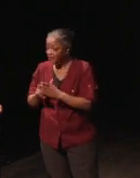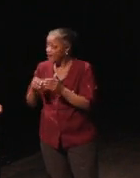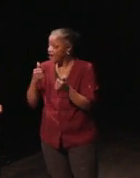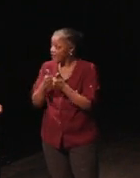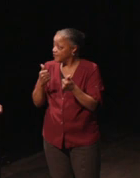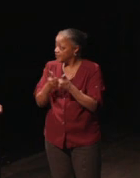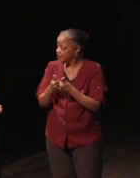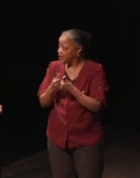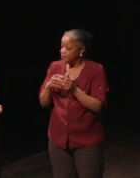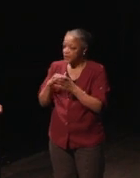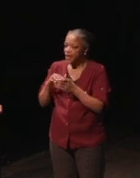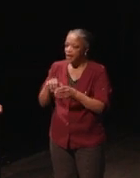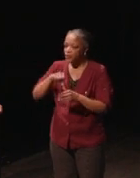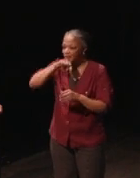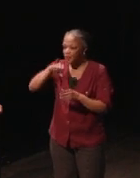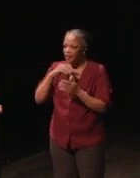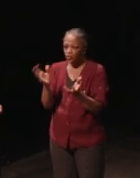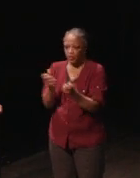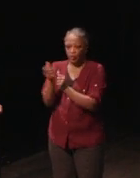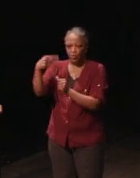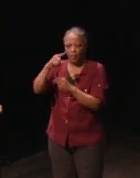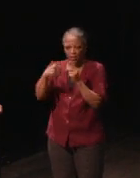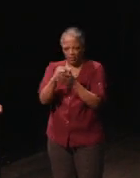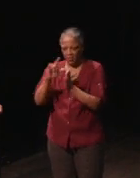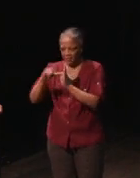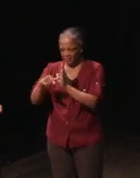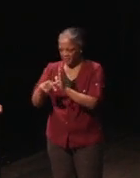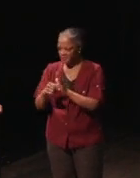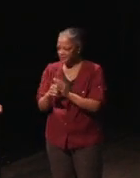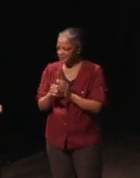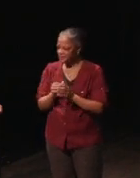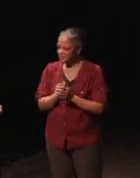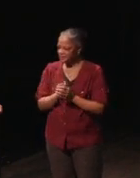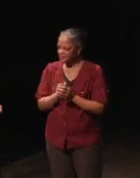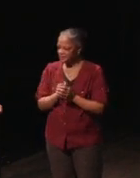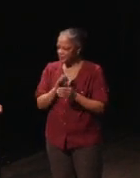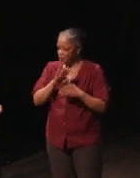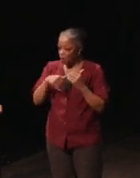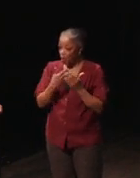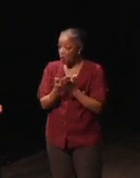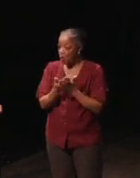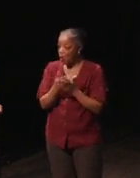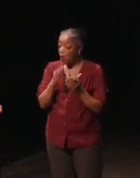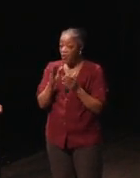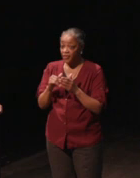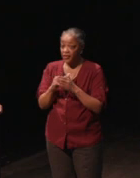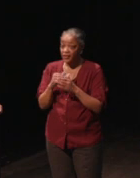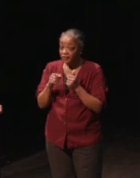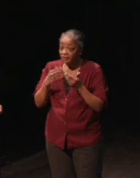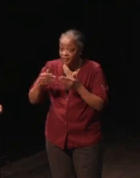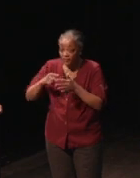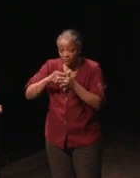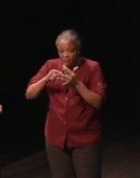I'm sure they would love to speak to you about. All of these initiatives, all of this nice stuff that's been doing,